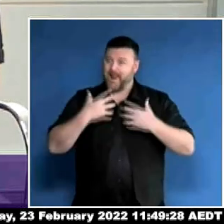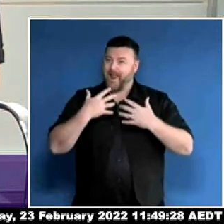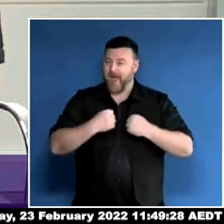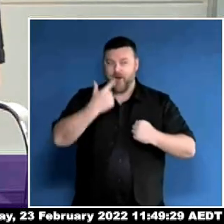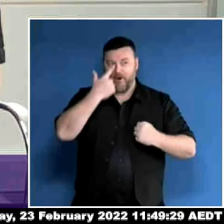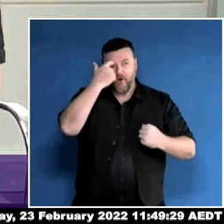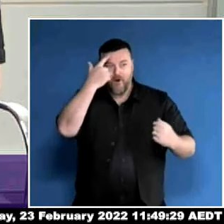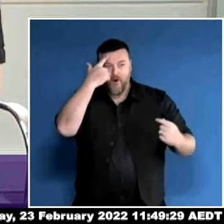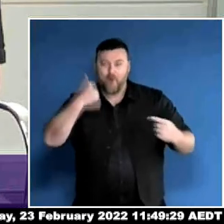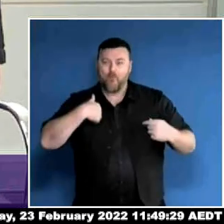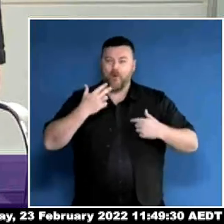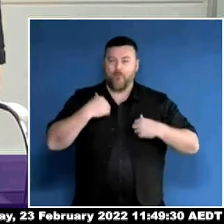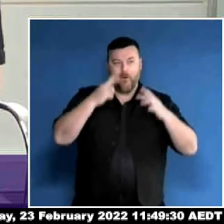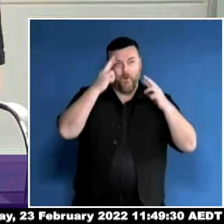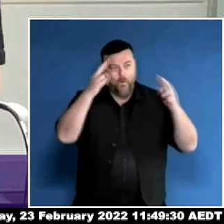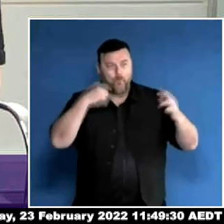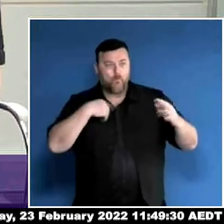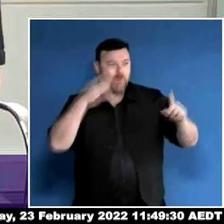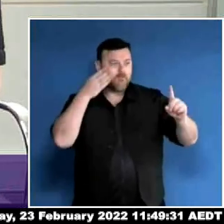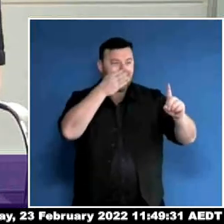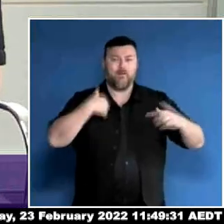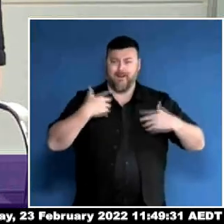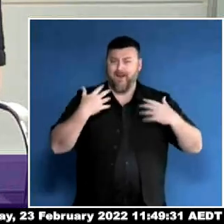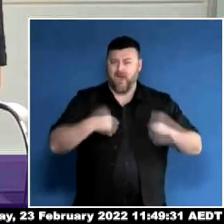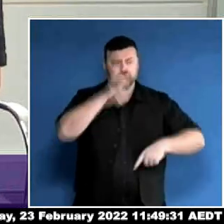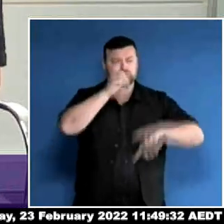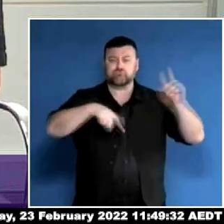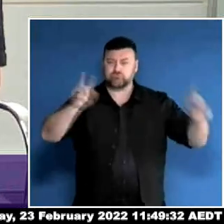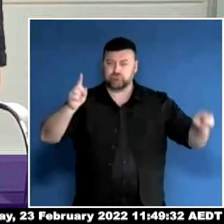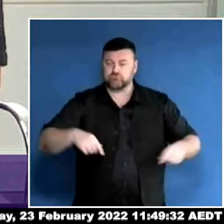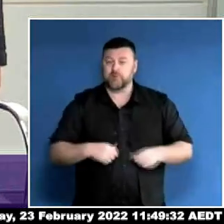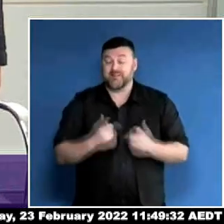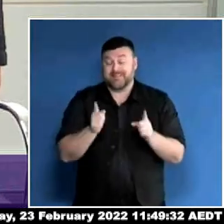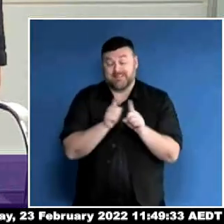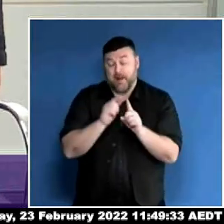just like Mija said, they get pushed into jobs that I think the DES's find easier to